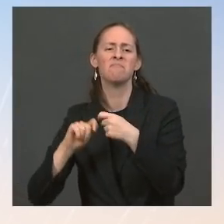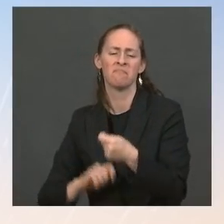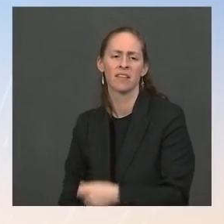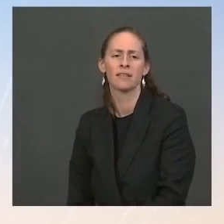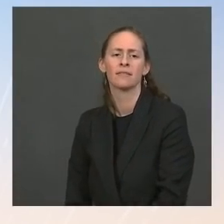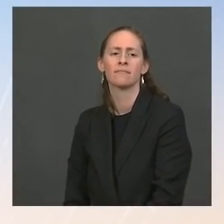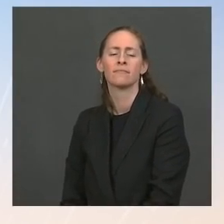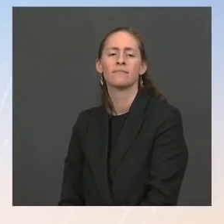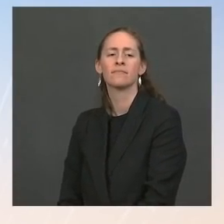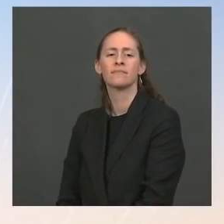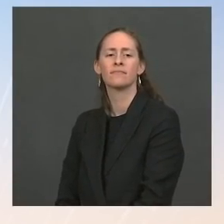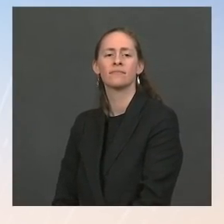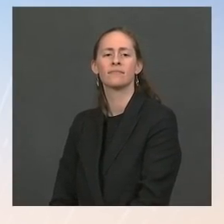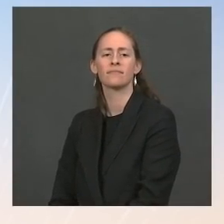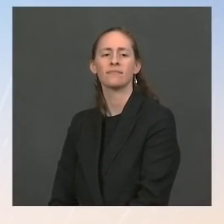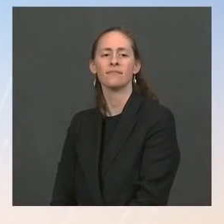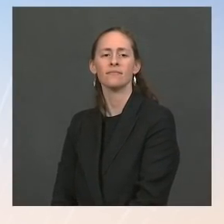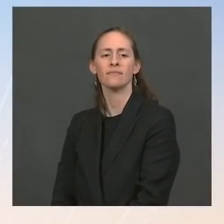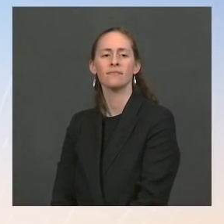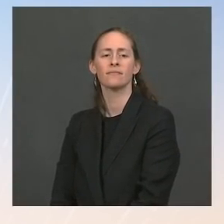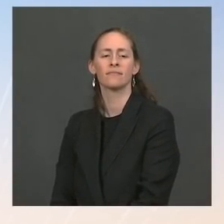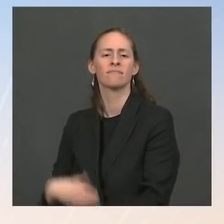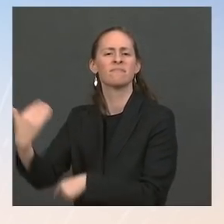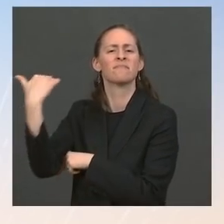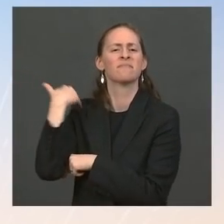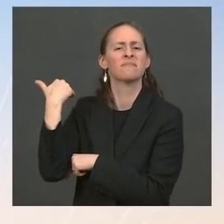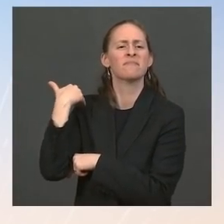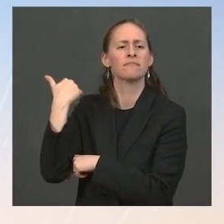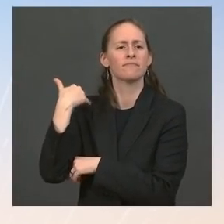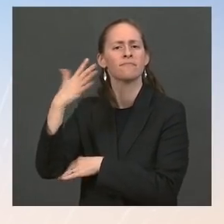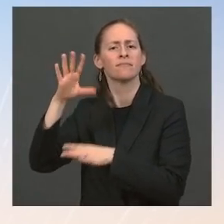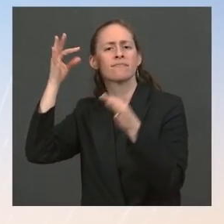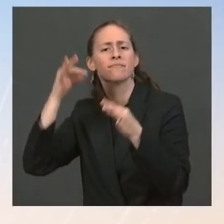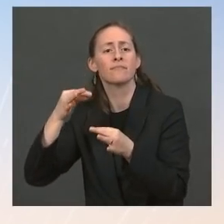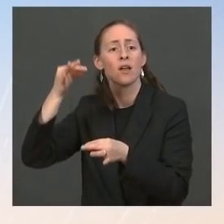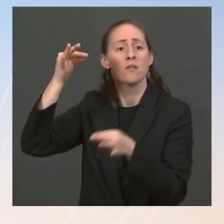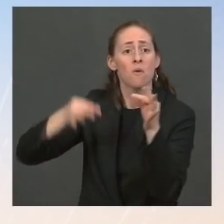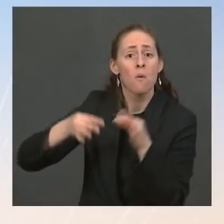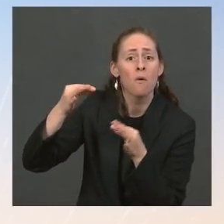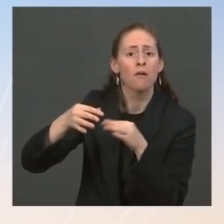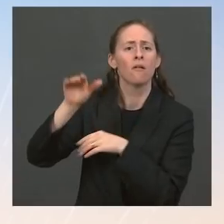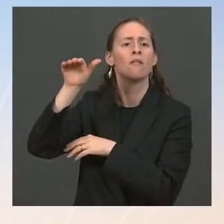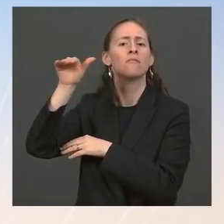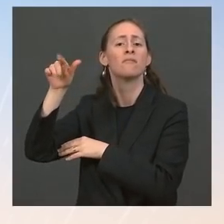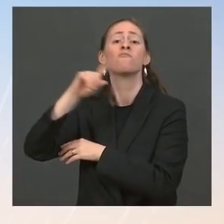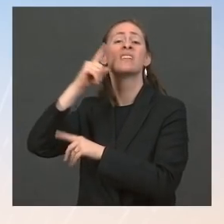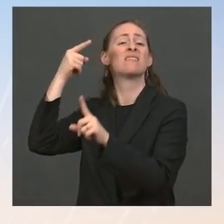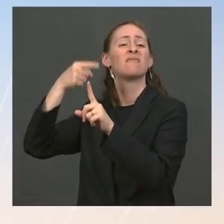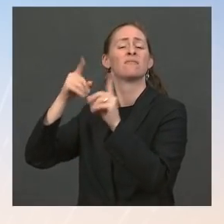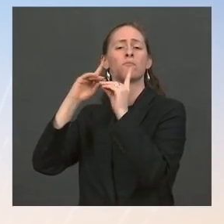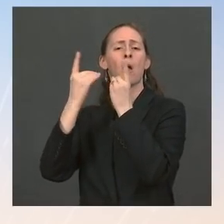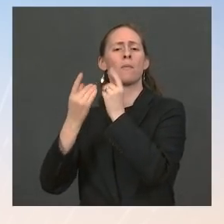and ruled that the Interior Department is legally required to go through with the sale of the Lease Sale 257, which is what you're refer- --